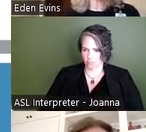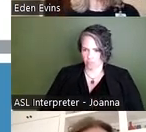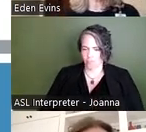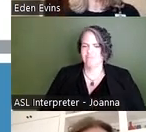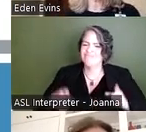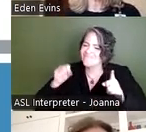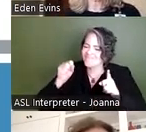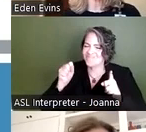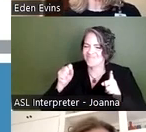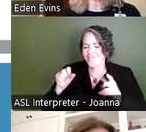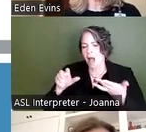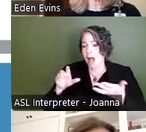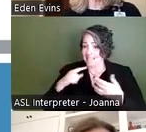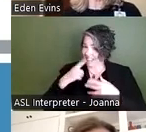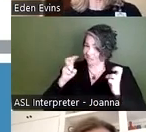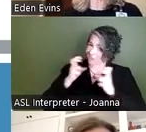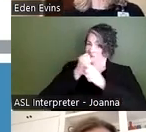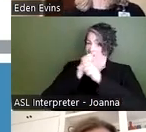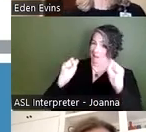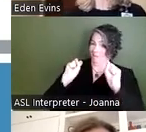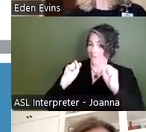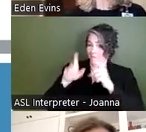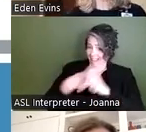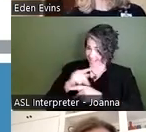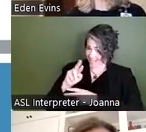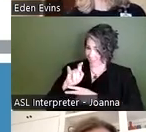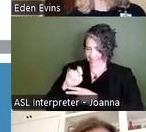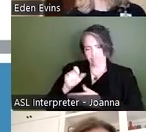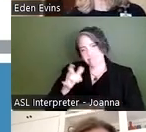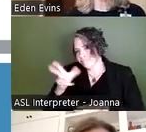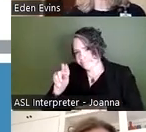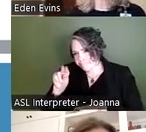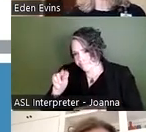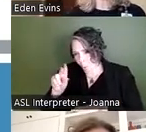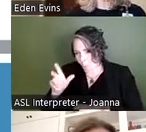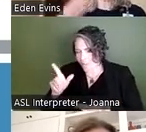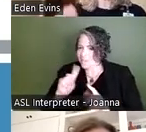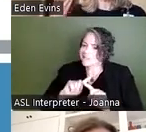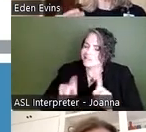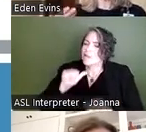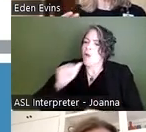less harmful than smoked tobacco. And smoked tobacco does make you metabolize